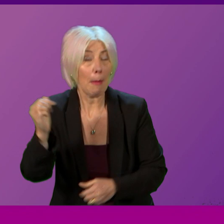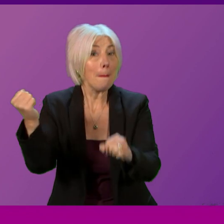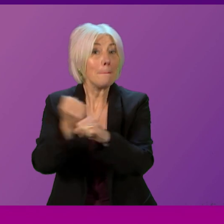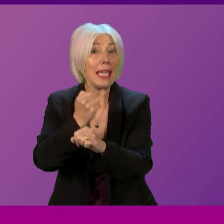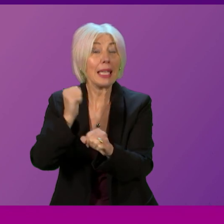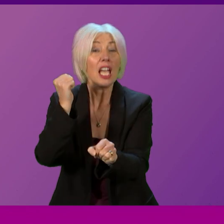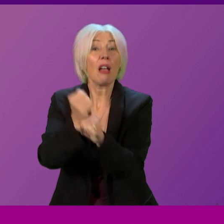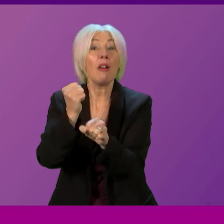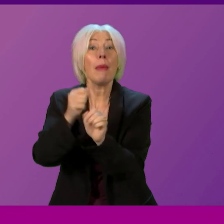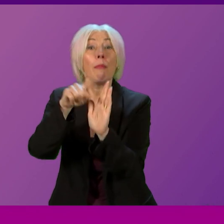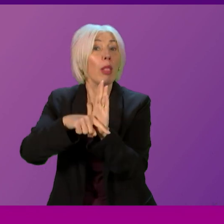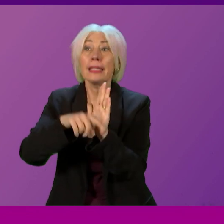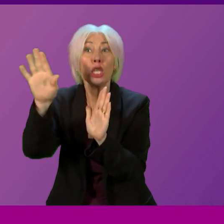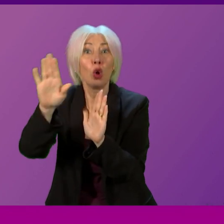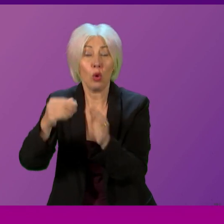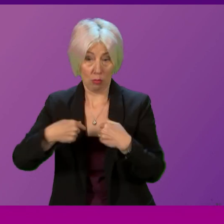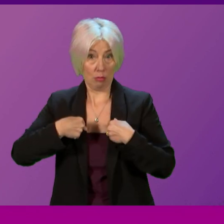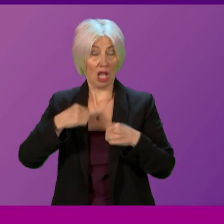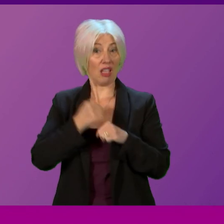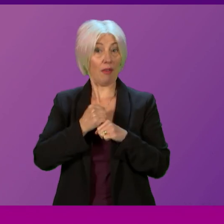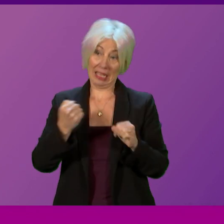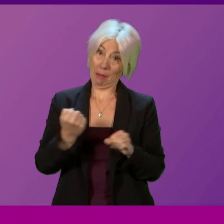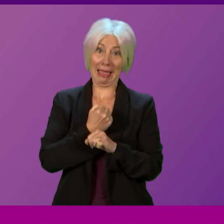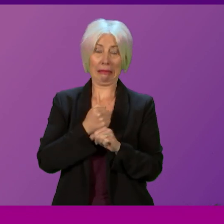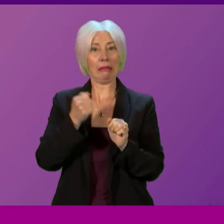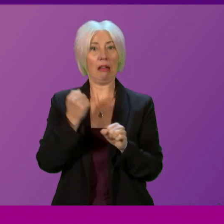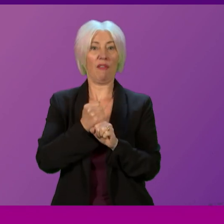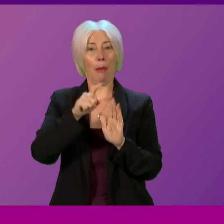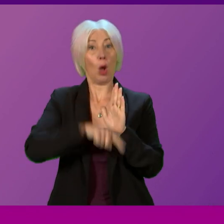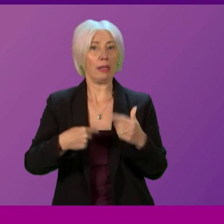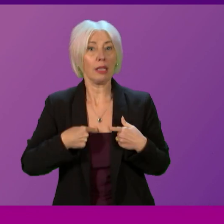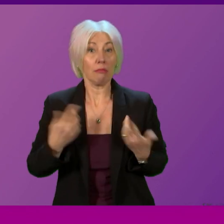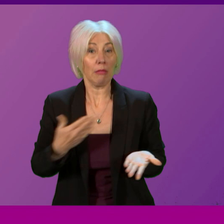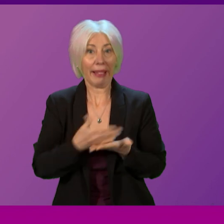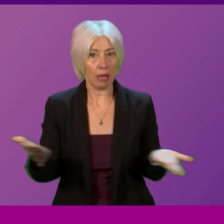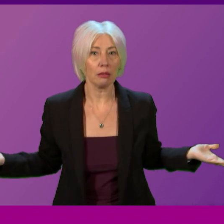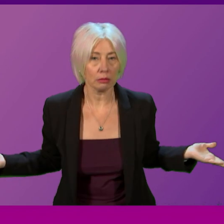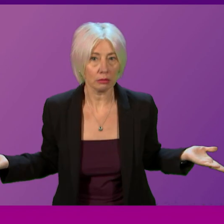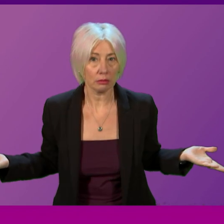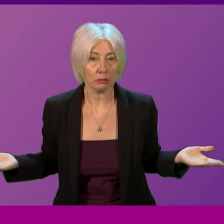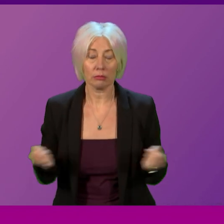The Government makes Government policy—I could not be clearer about that.